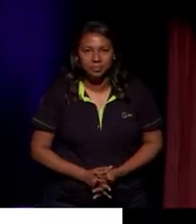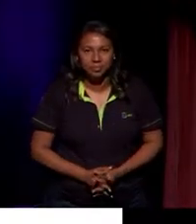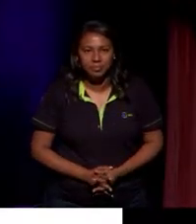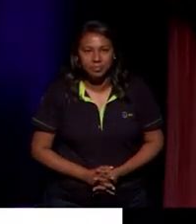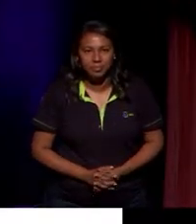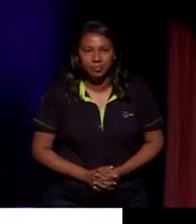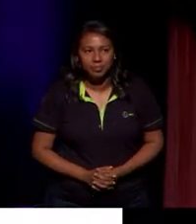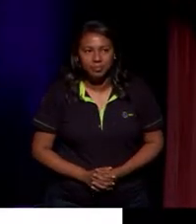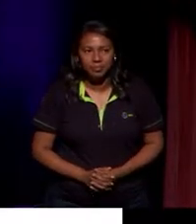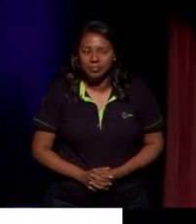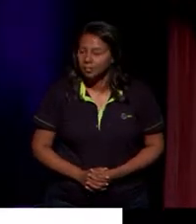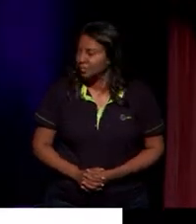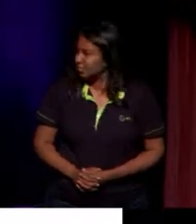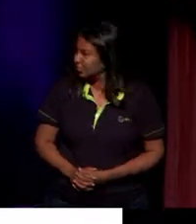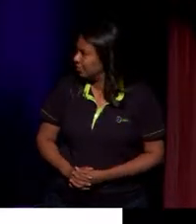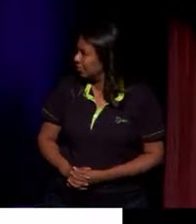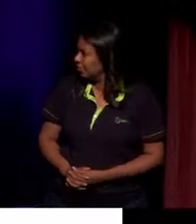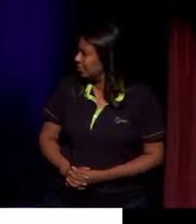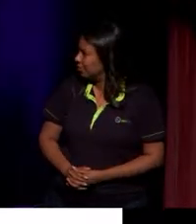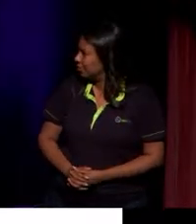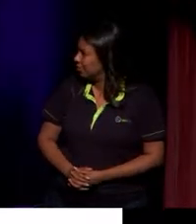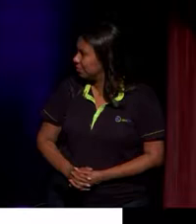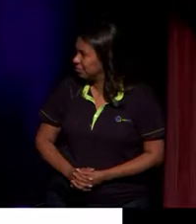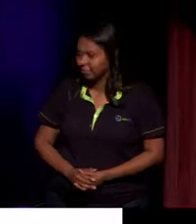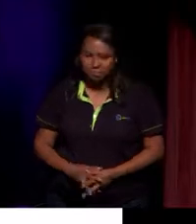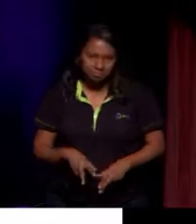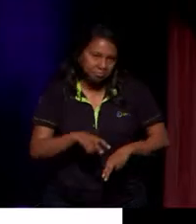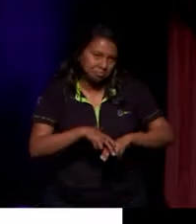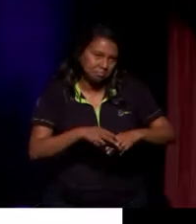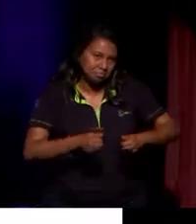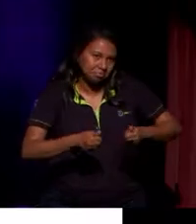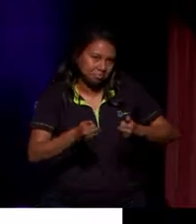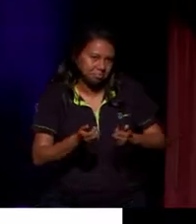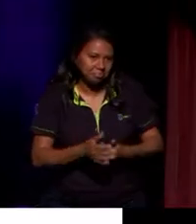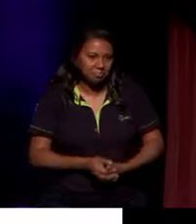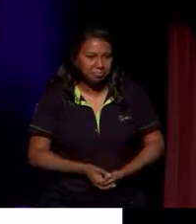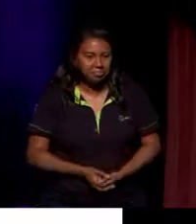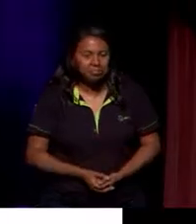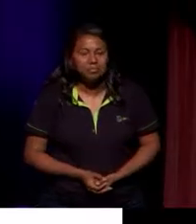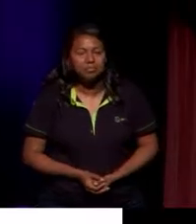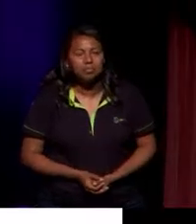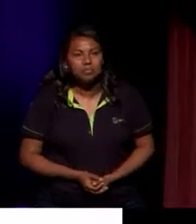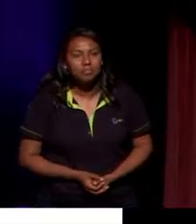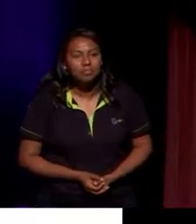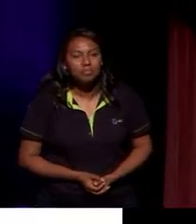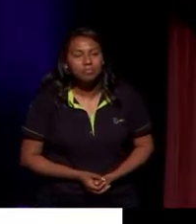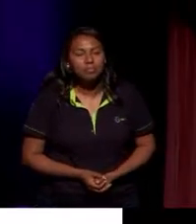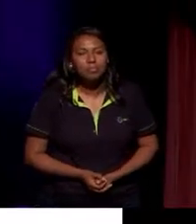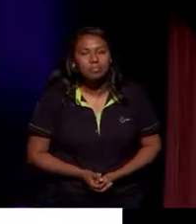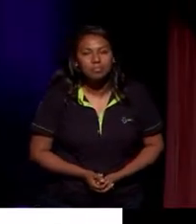So let's sit down, Otherwise… OK then…